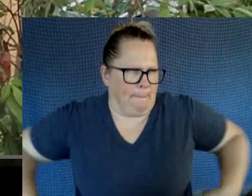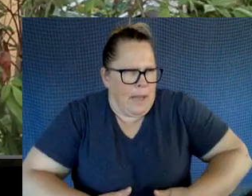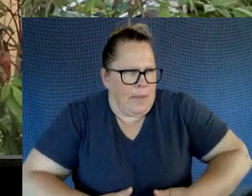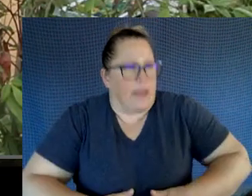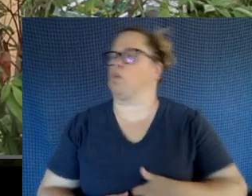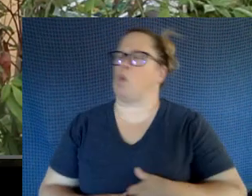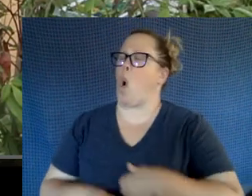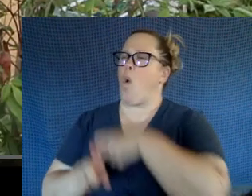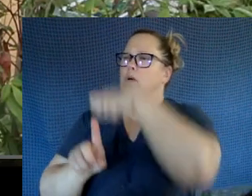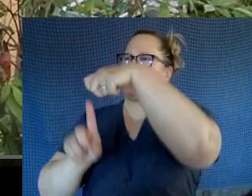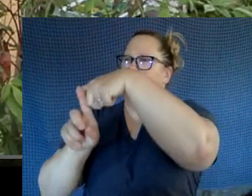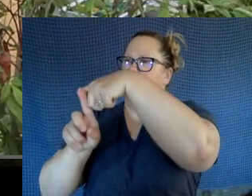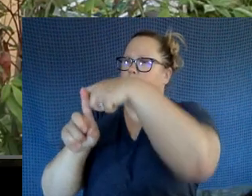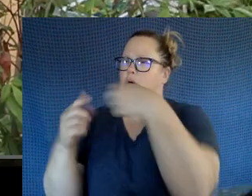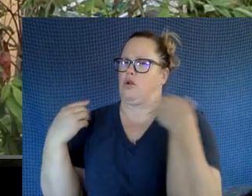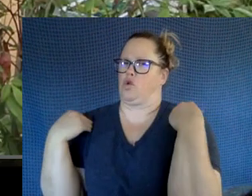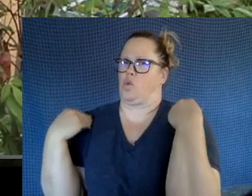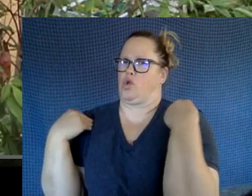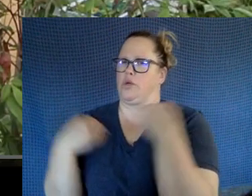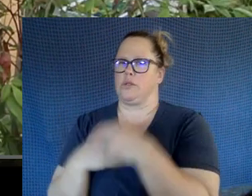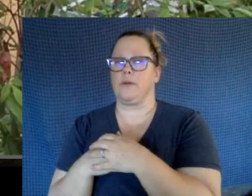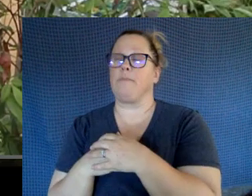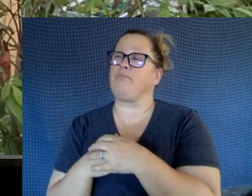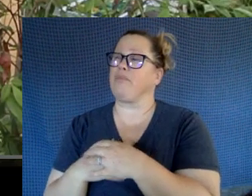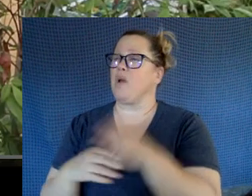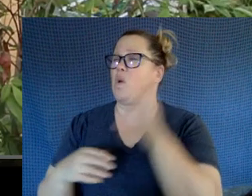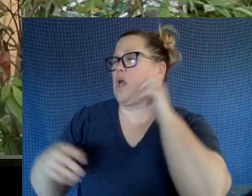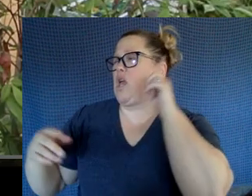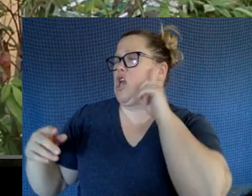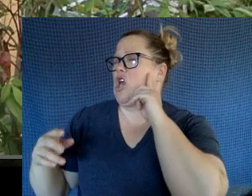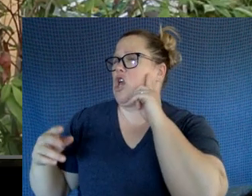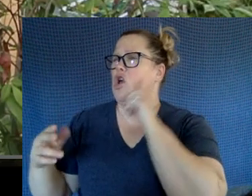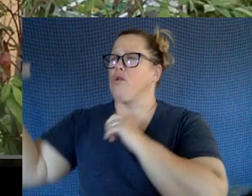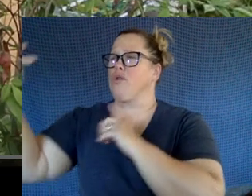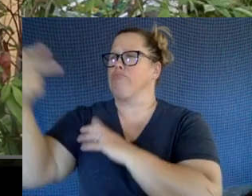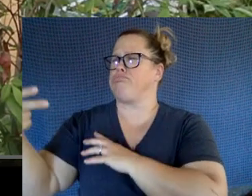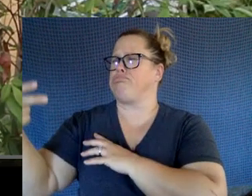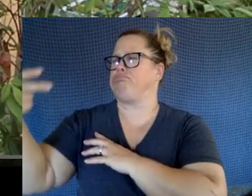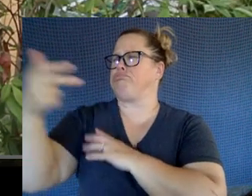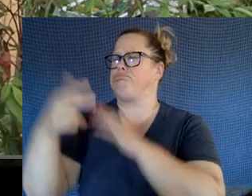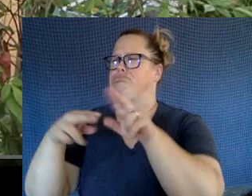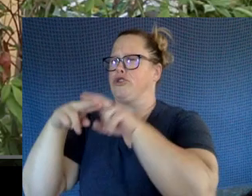every train by its swinging whistle tune. Each in engine plays a different